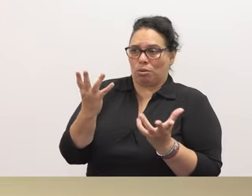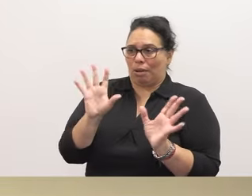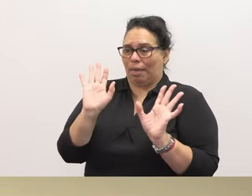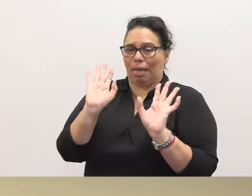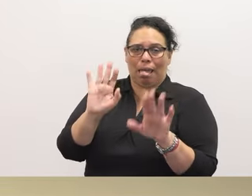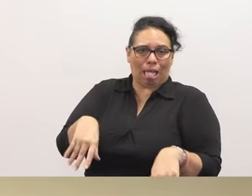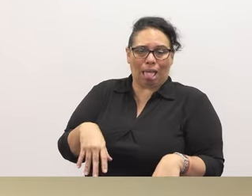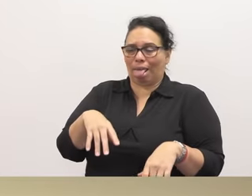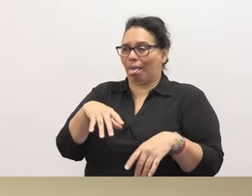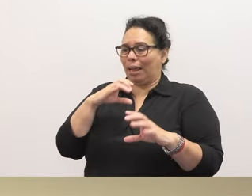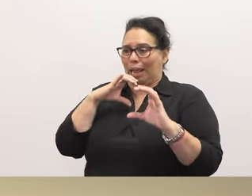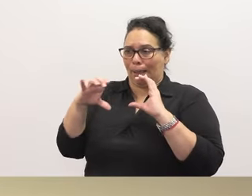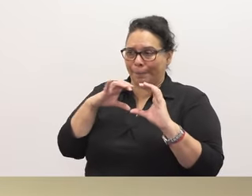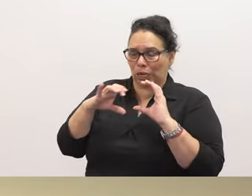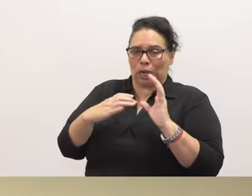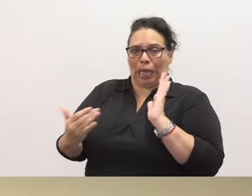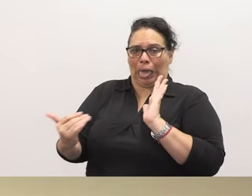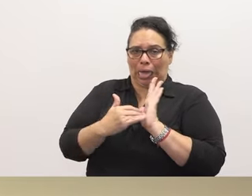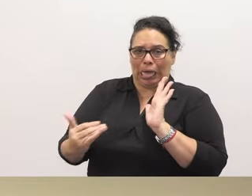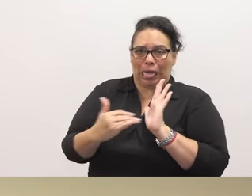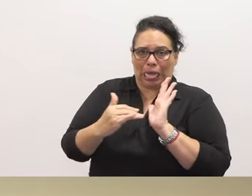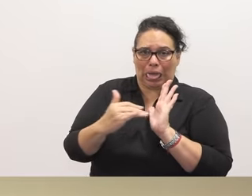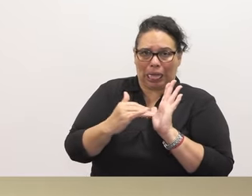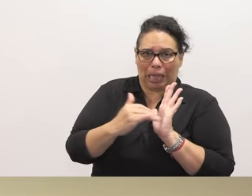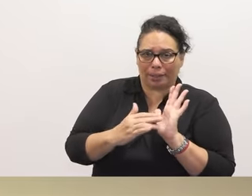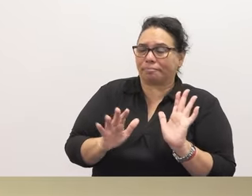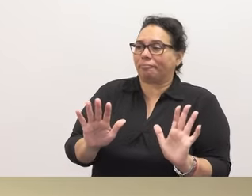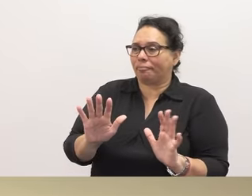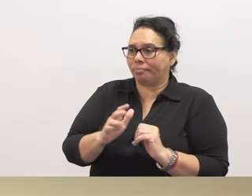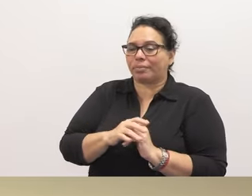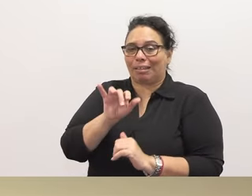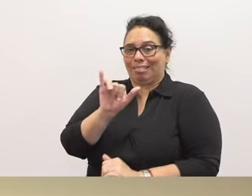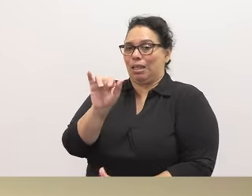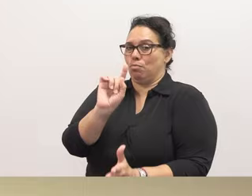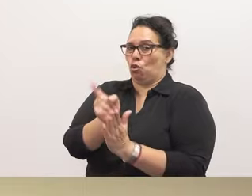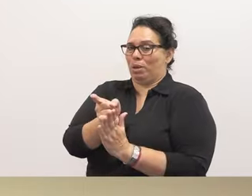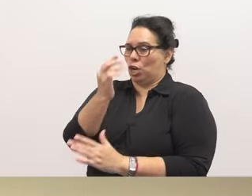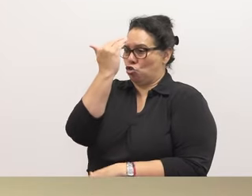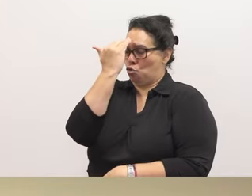about them over and over and over. In that moment, know that you have probably begun